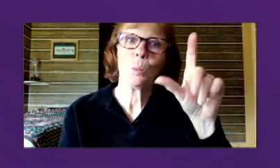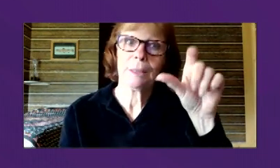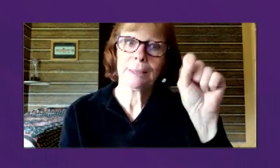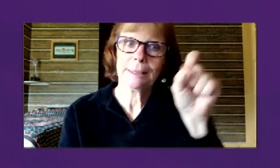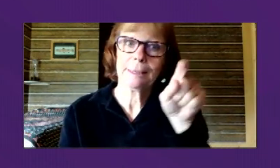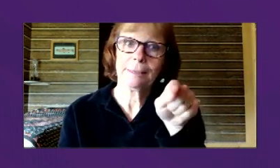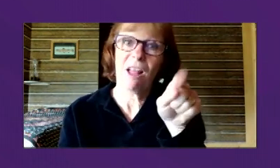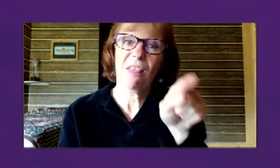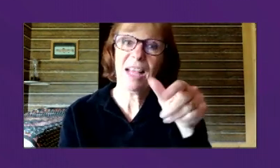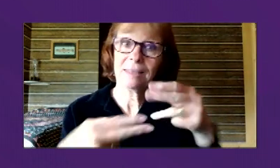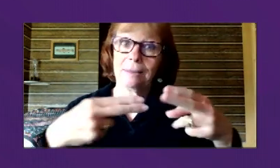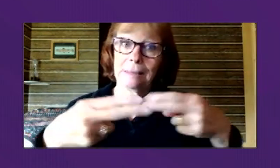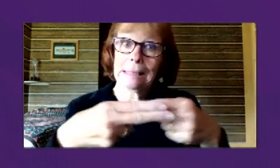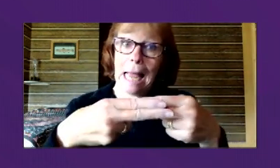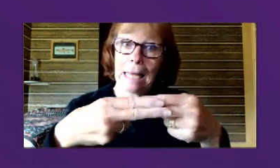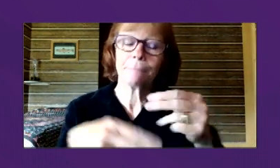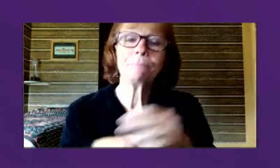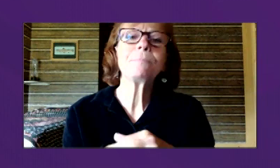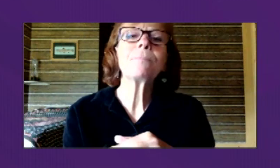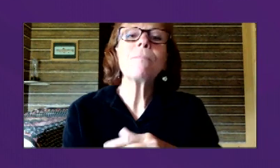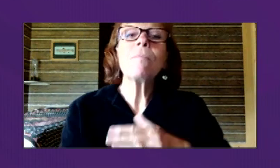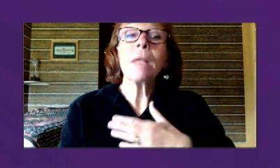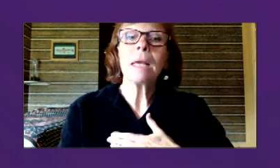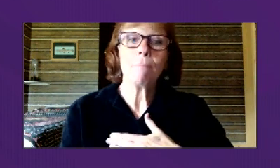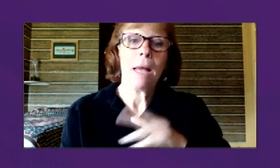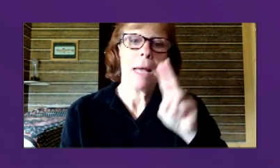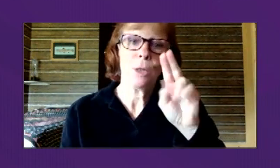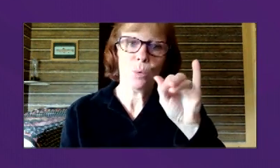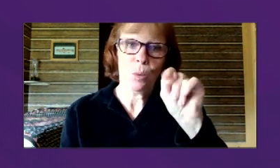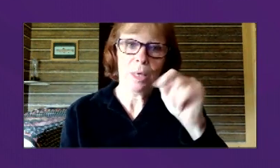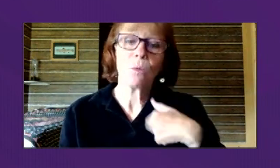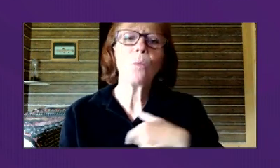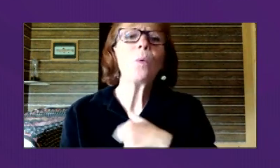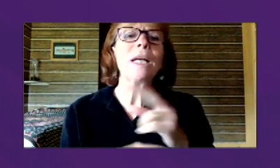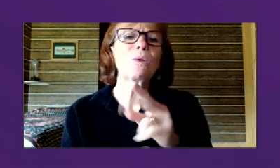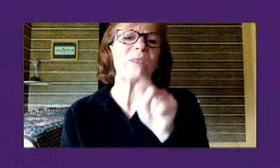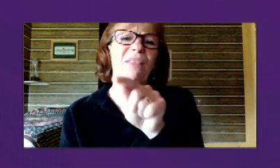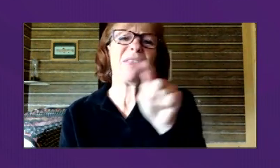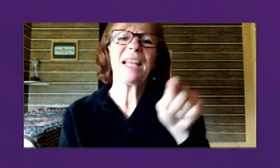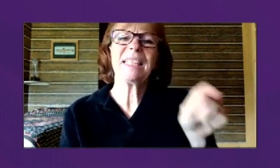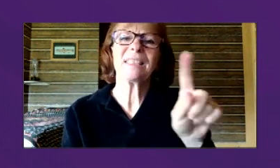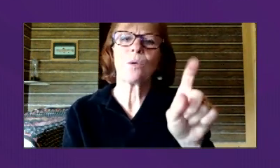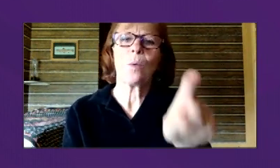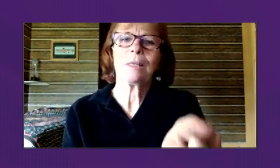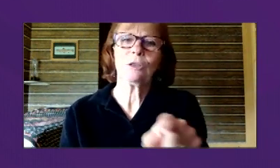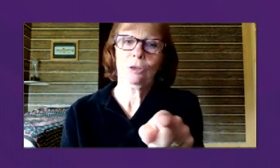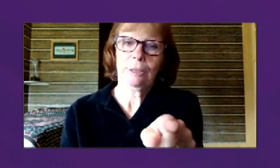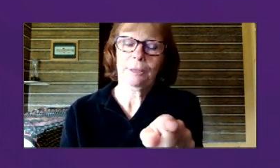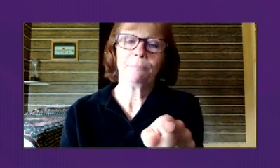So within my unit's programming, we use compelling questions like you see here. The questions may